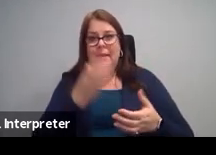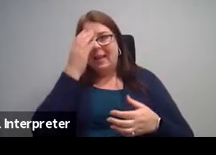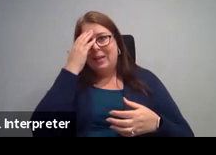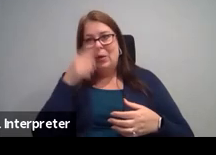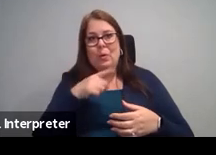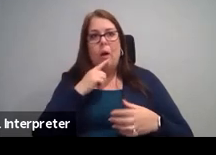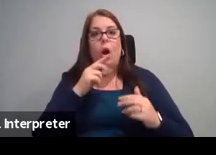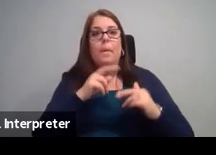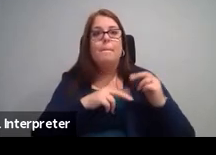Allison frenzel: Um,